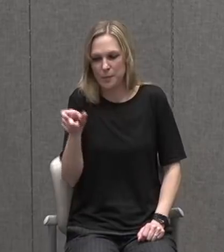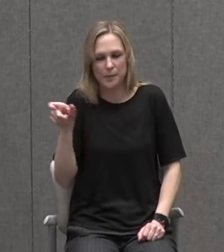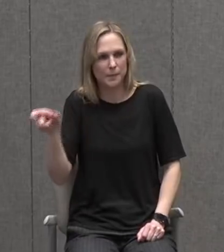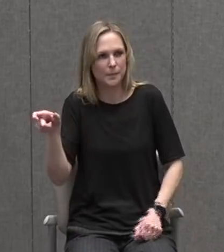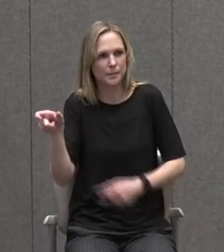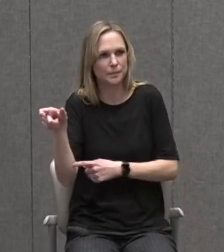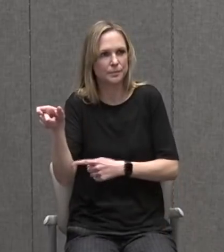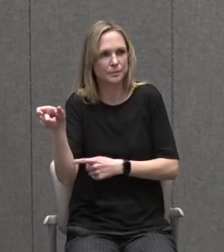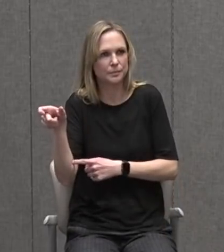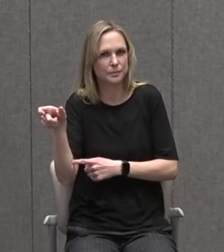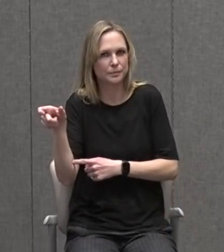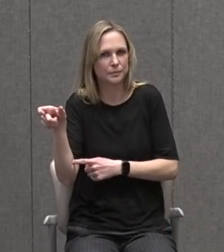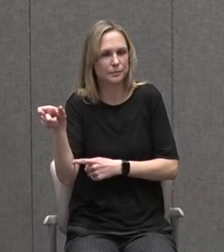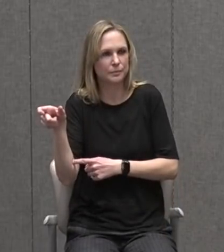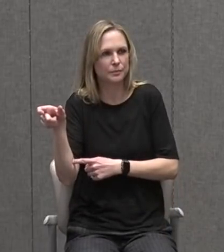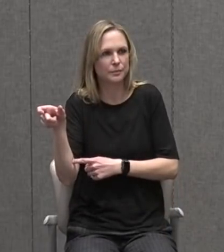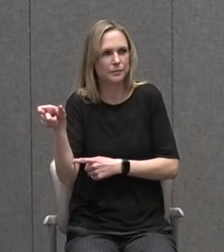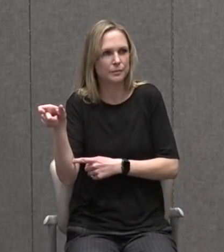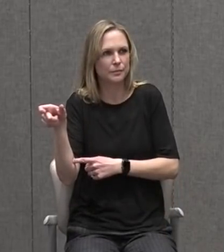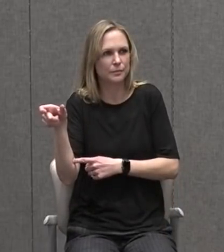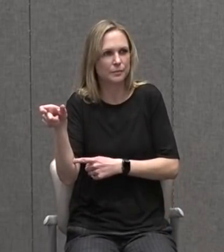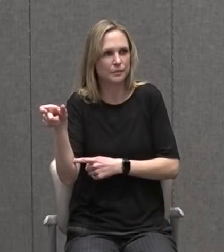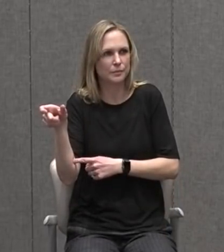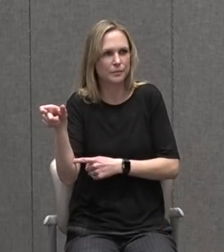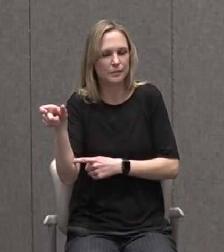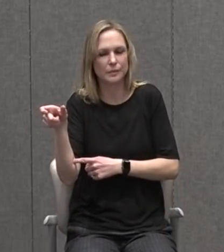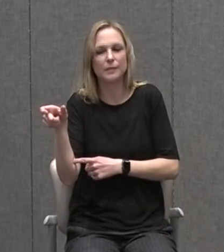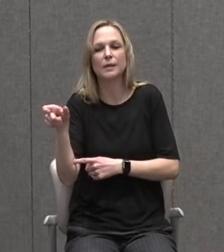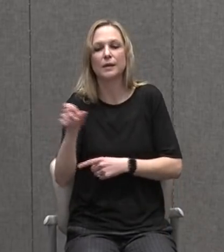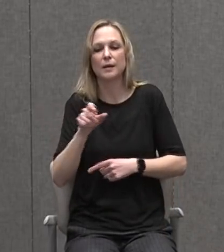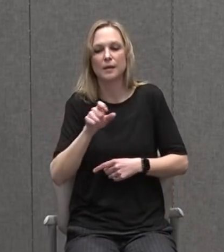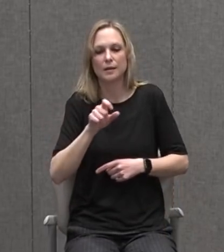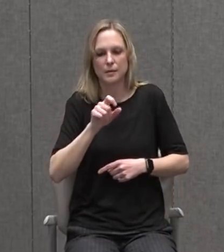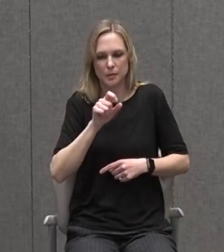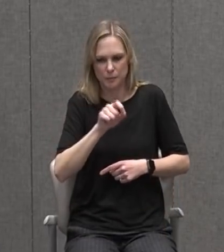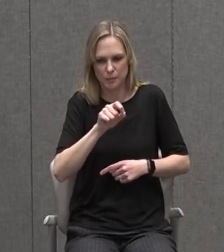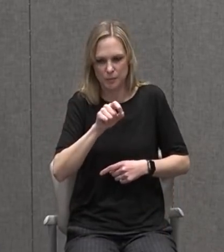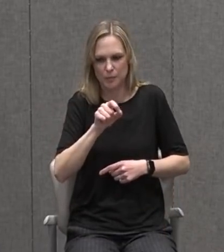that is two thousandths more than 39.345.